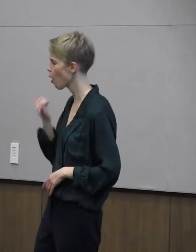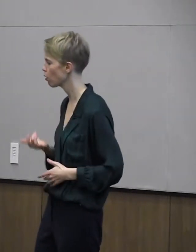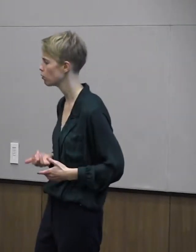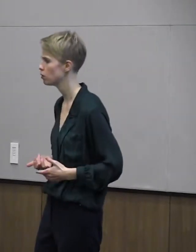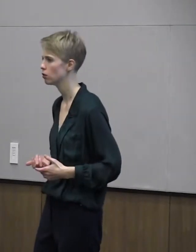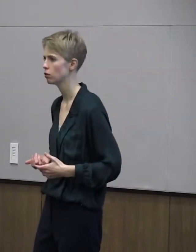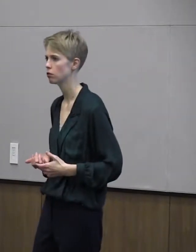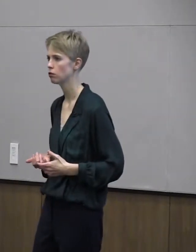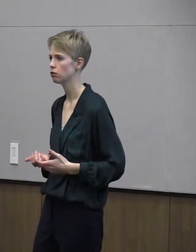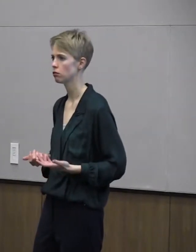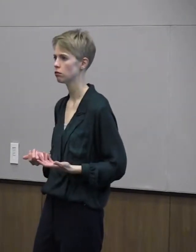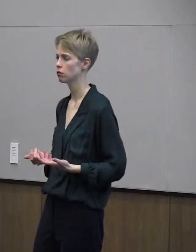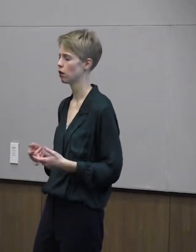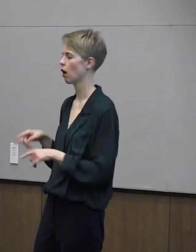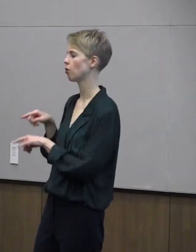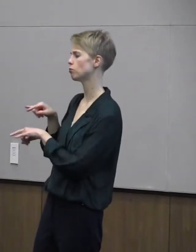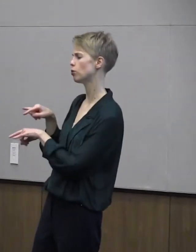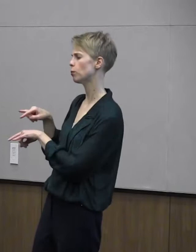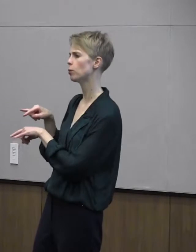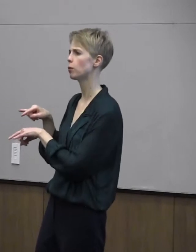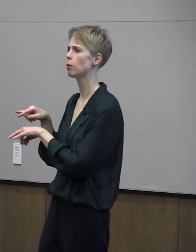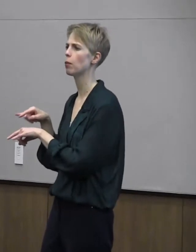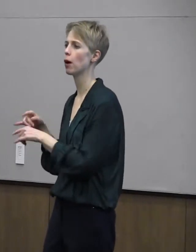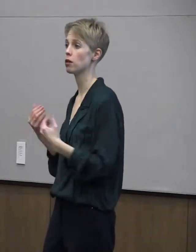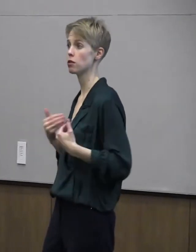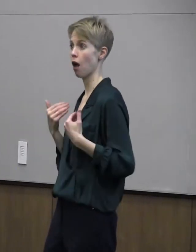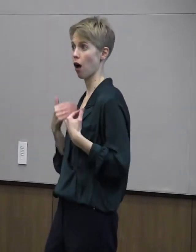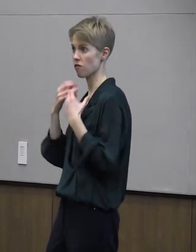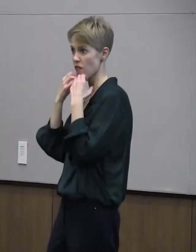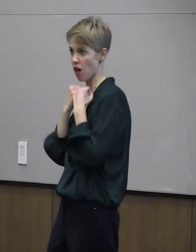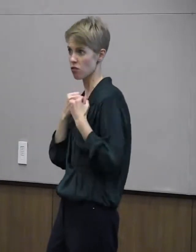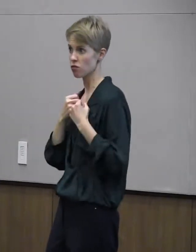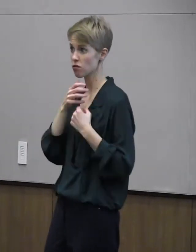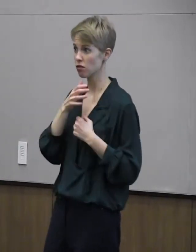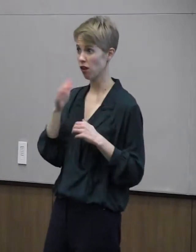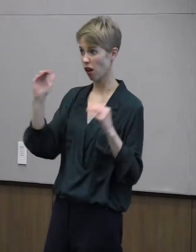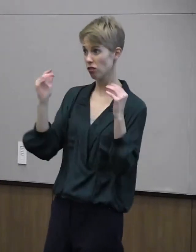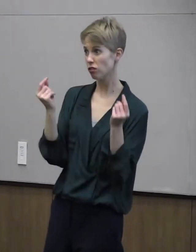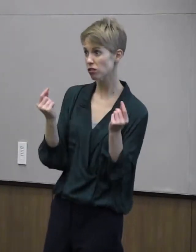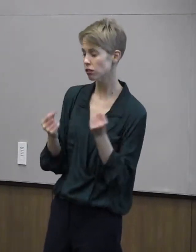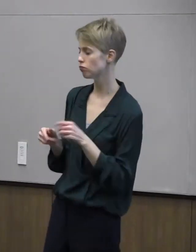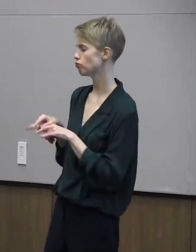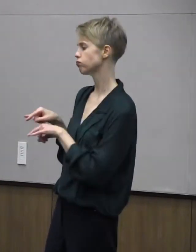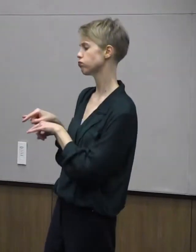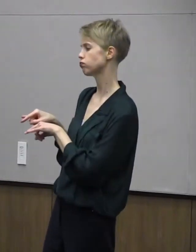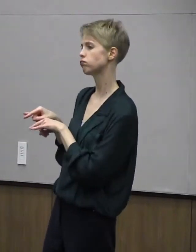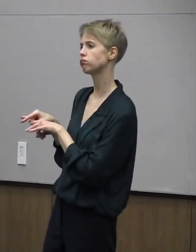Ridicule of things the young takes seriously sometimes of their religion.